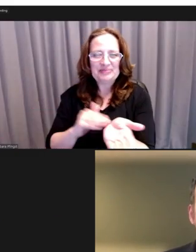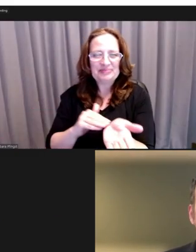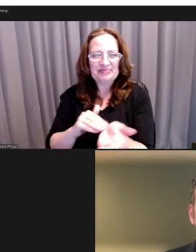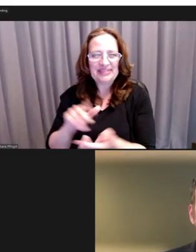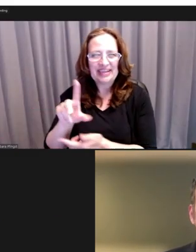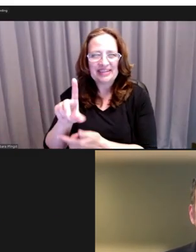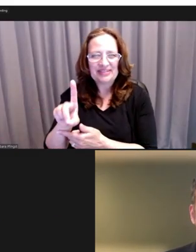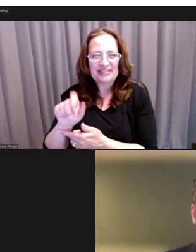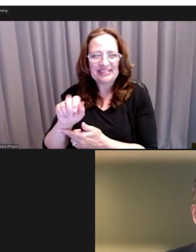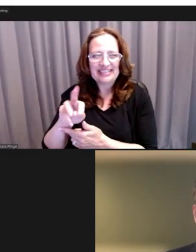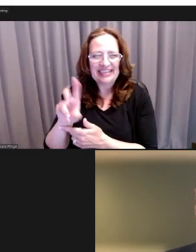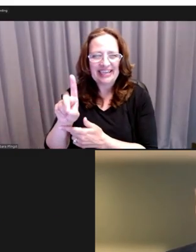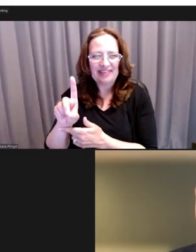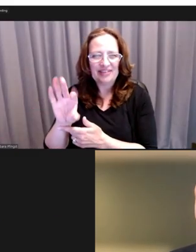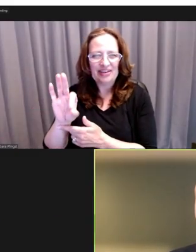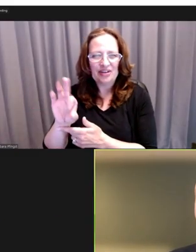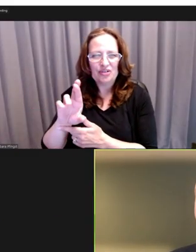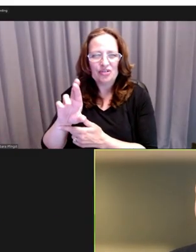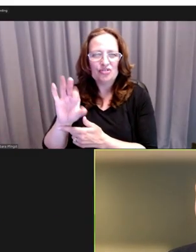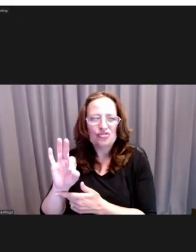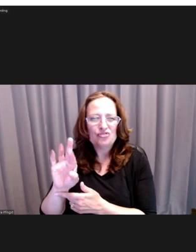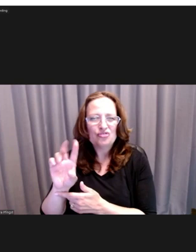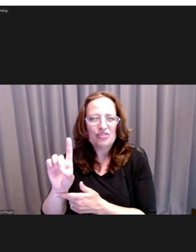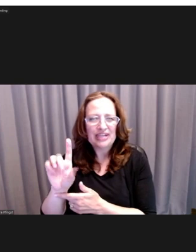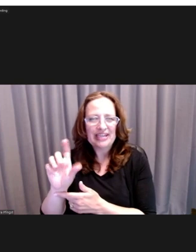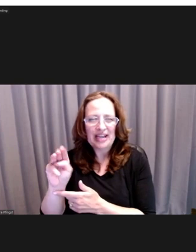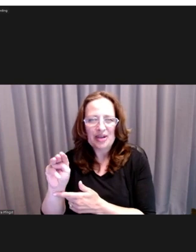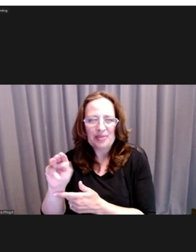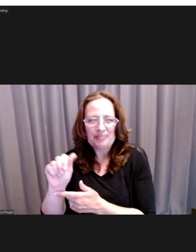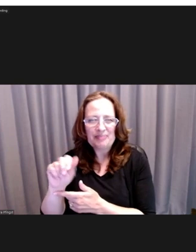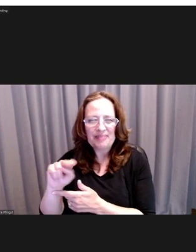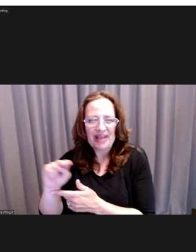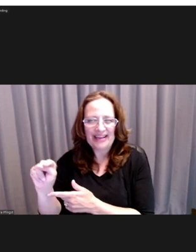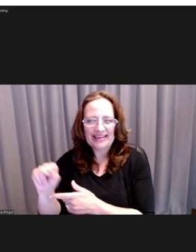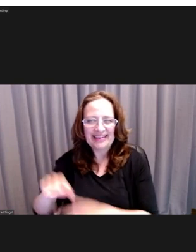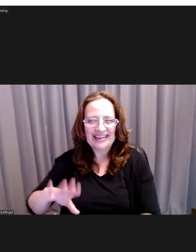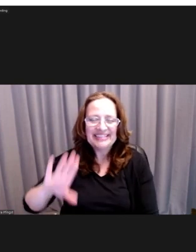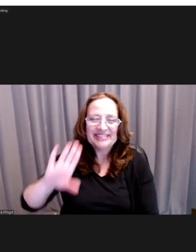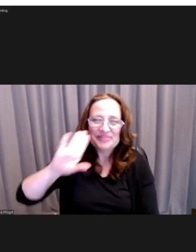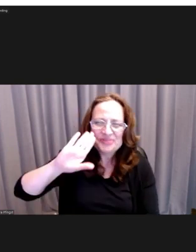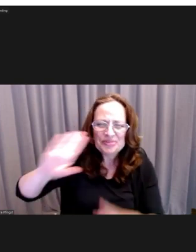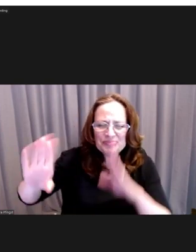Thanks so much, Dana, Michele. It's really a pleasure to do this